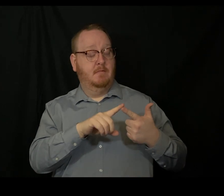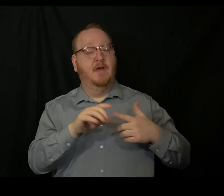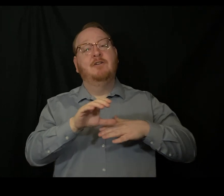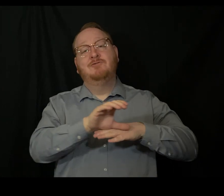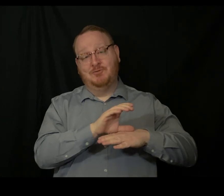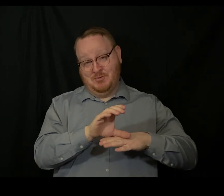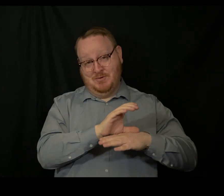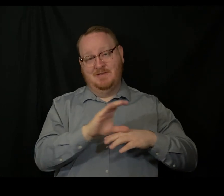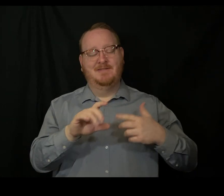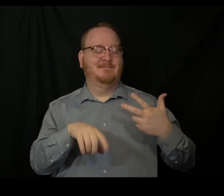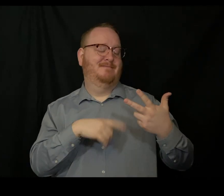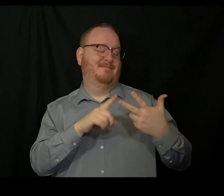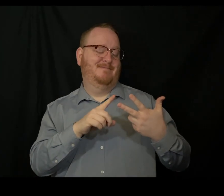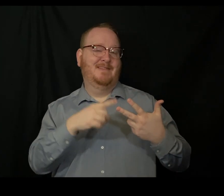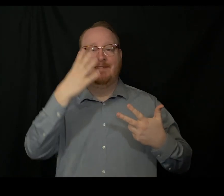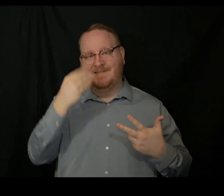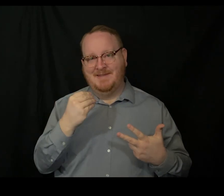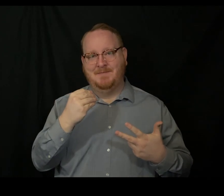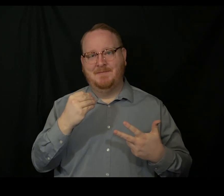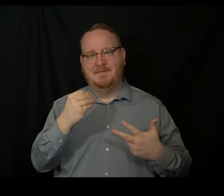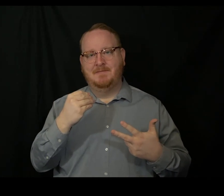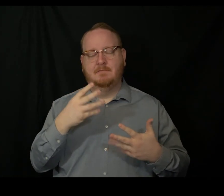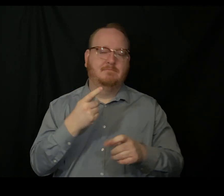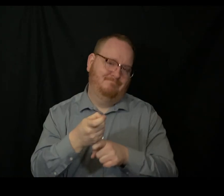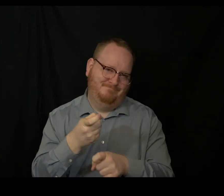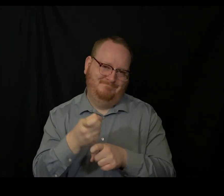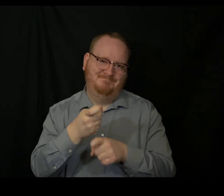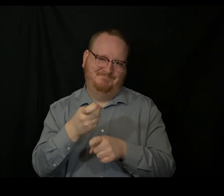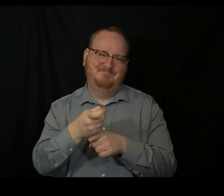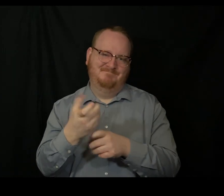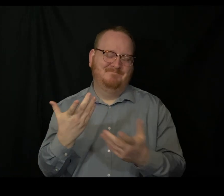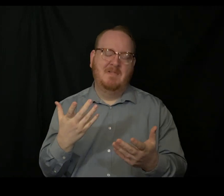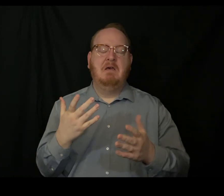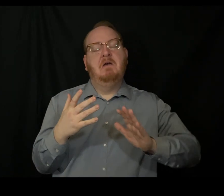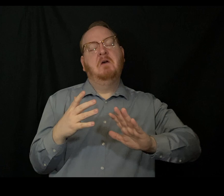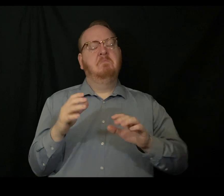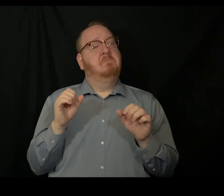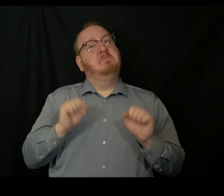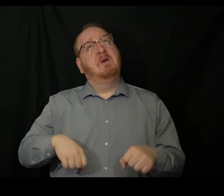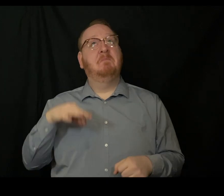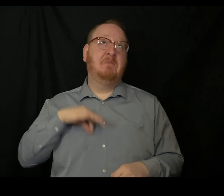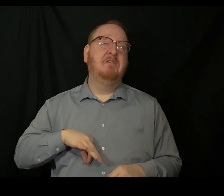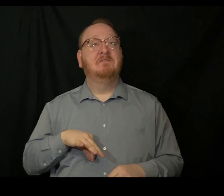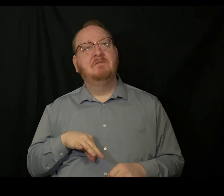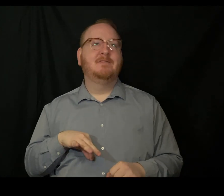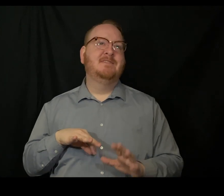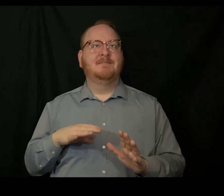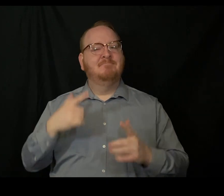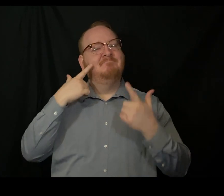sleep. No Okay, just kidding. But those those can be helpful depending on your preferences and in no particular order.